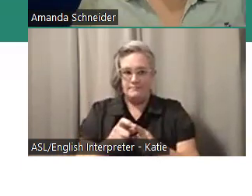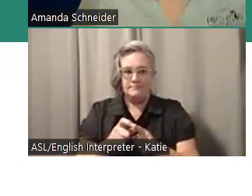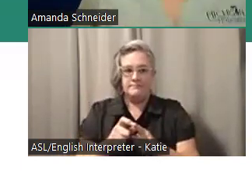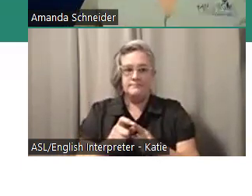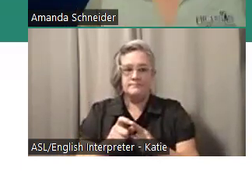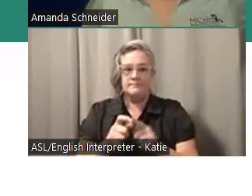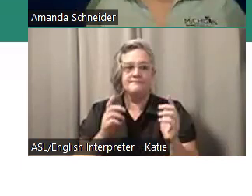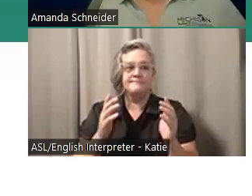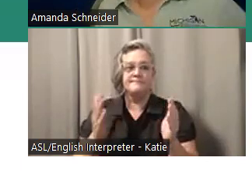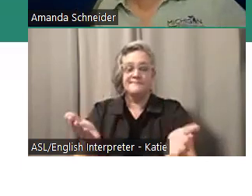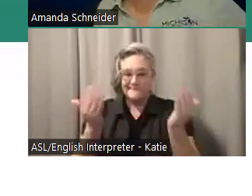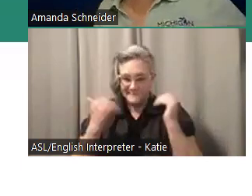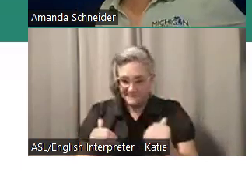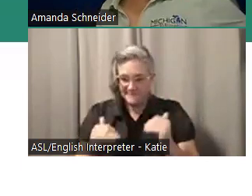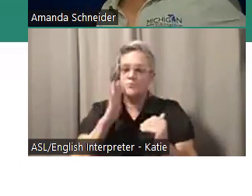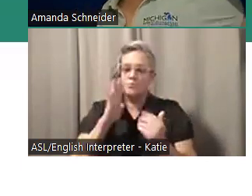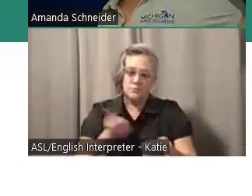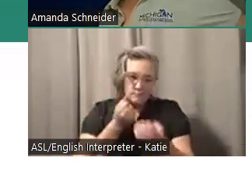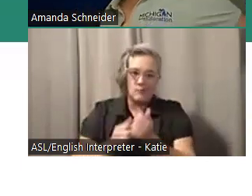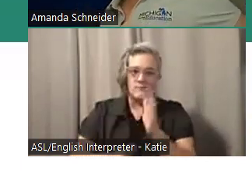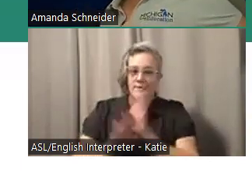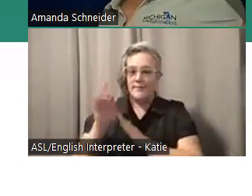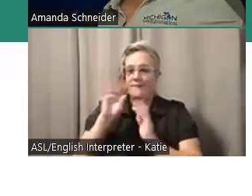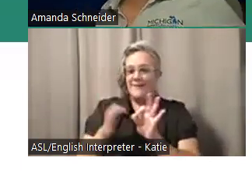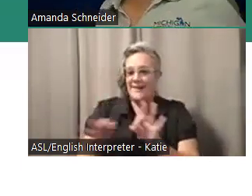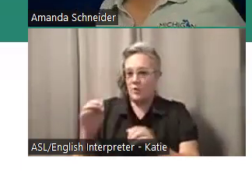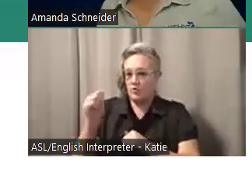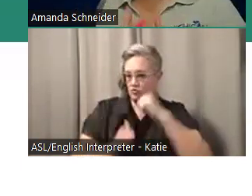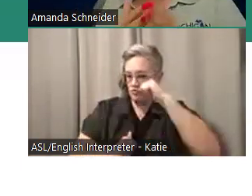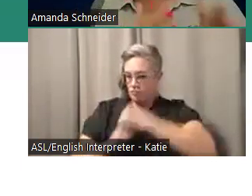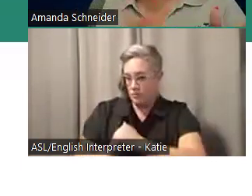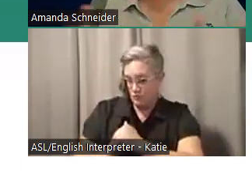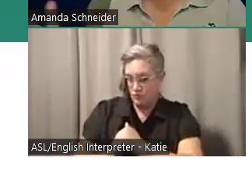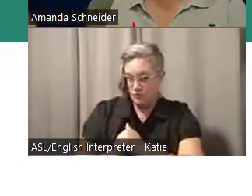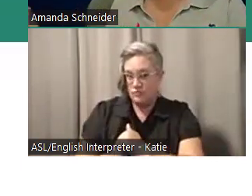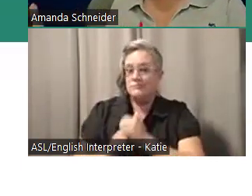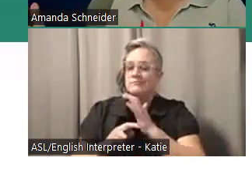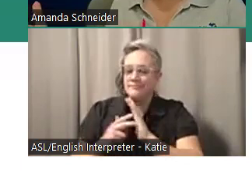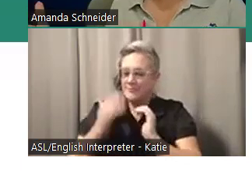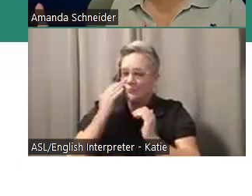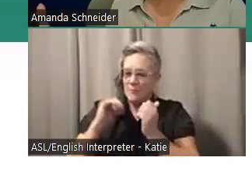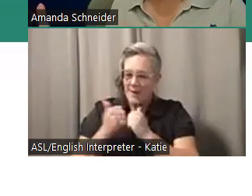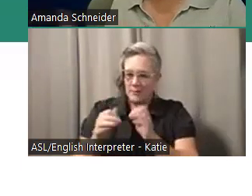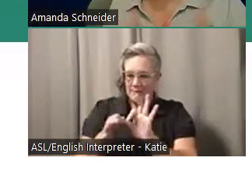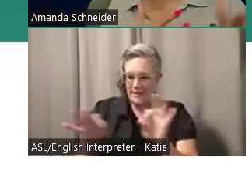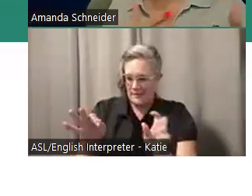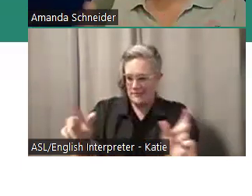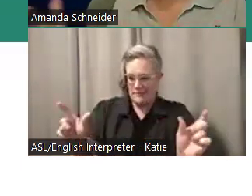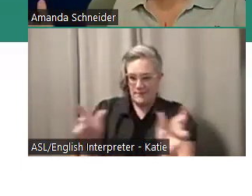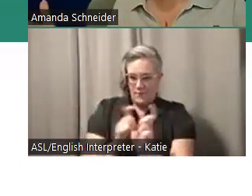Reading also supports that development of language structure, so knowing how sentences are formed, what